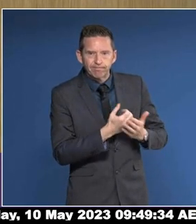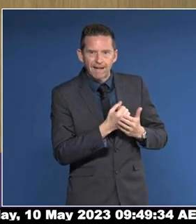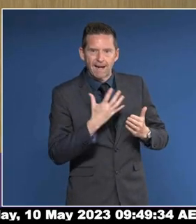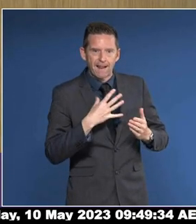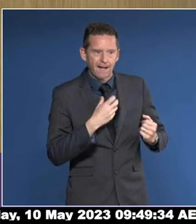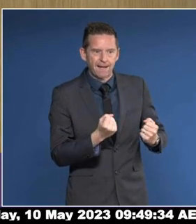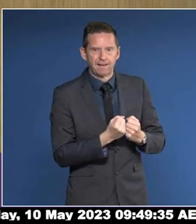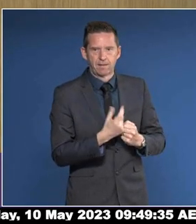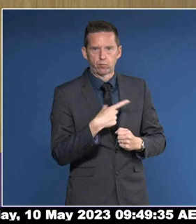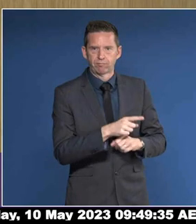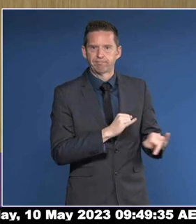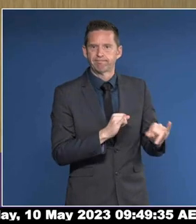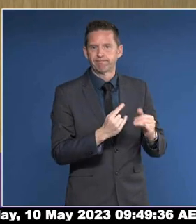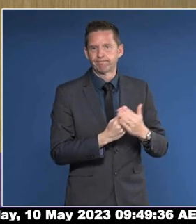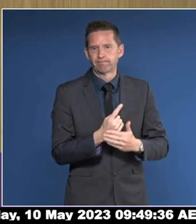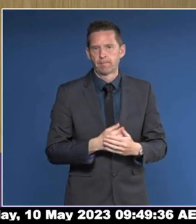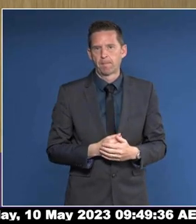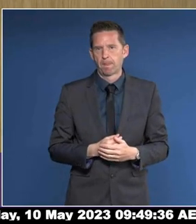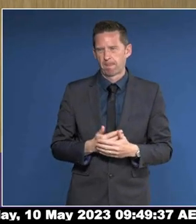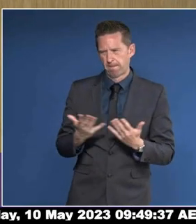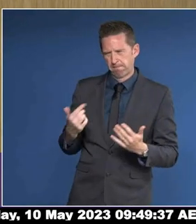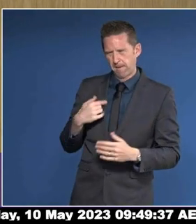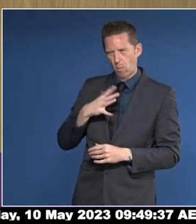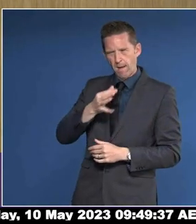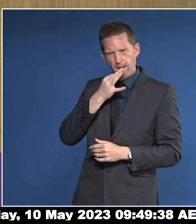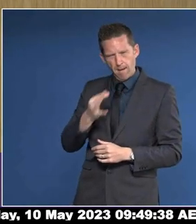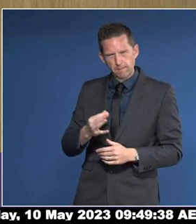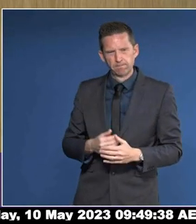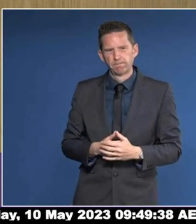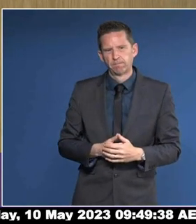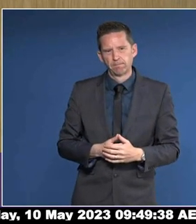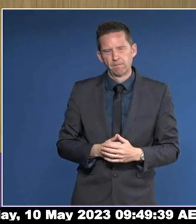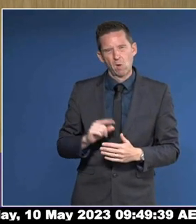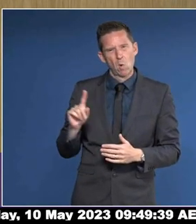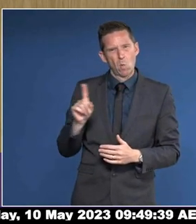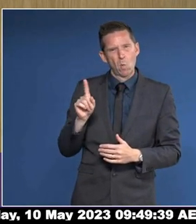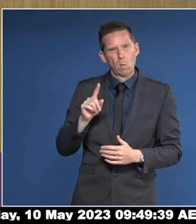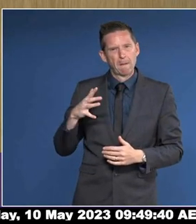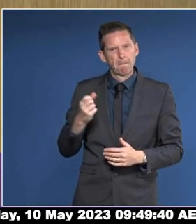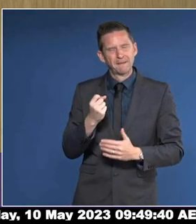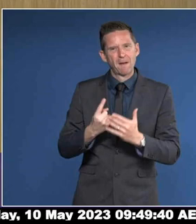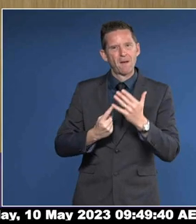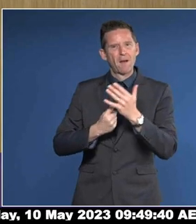What would have needed to have occurred for each or both of these two